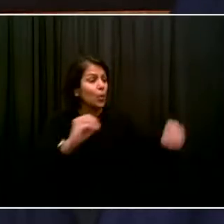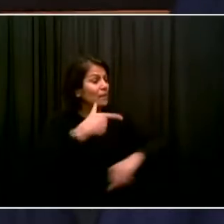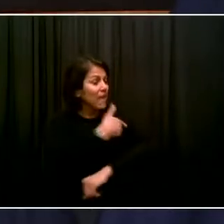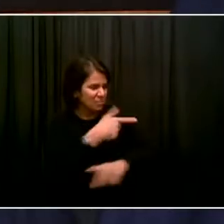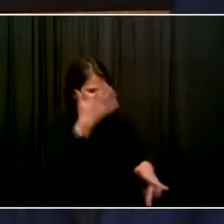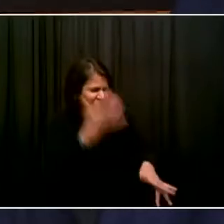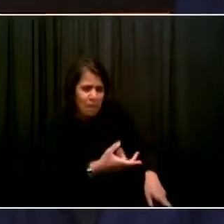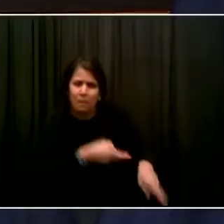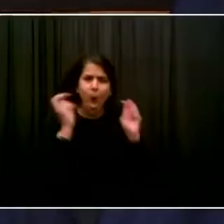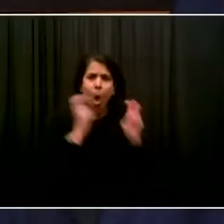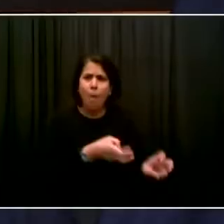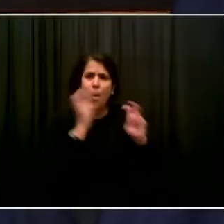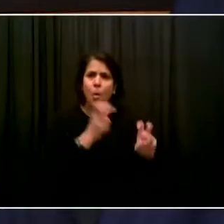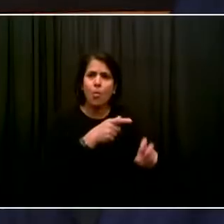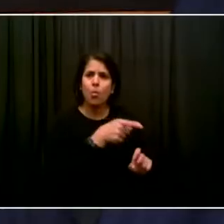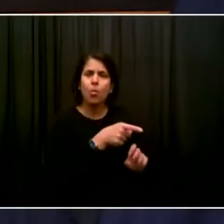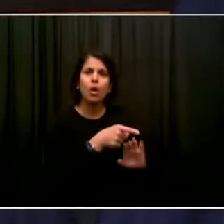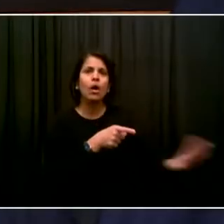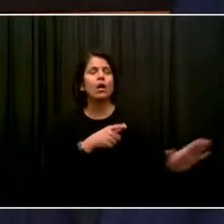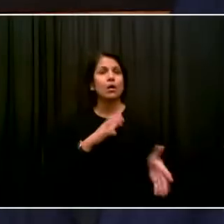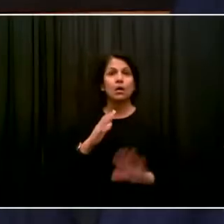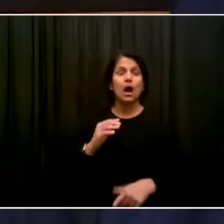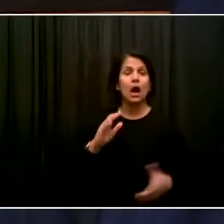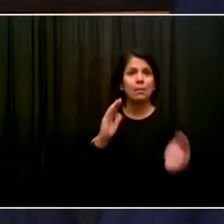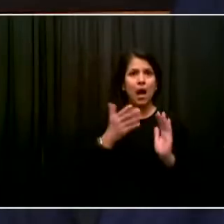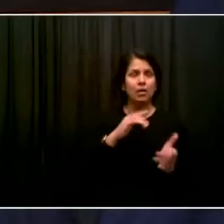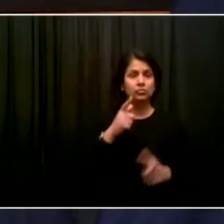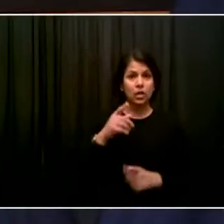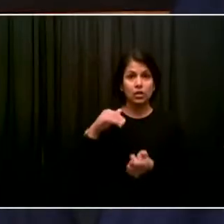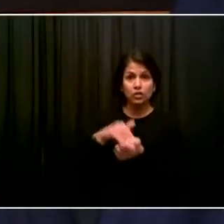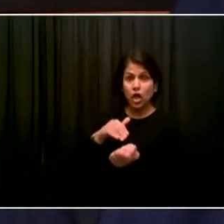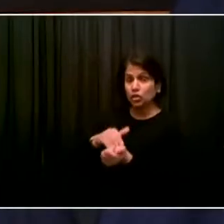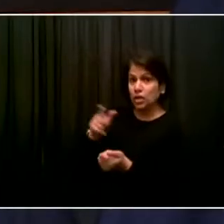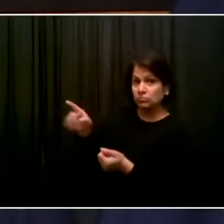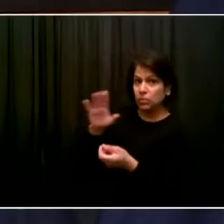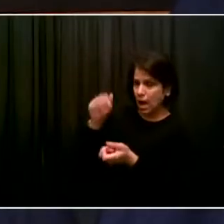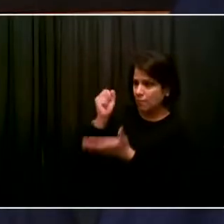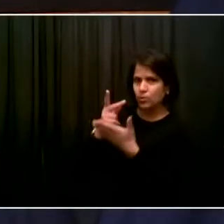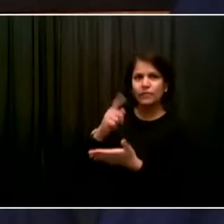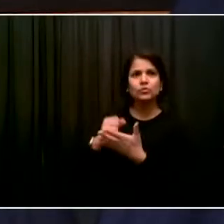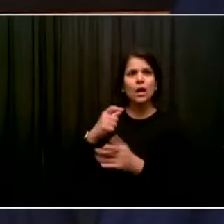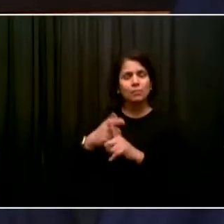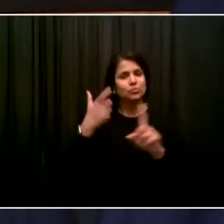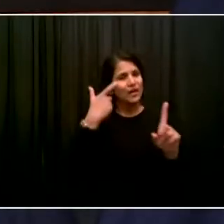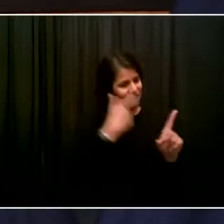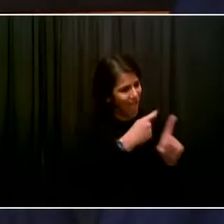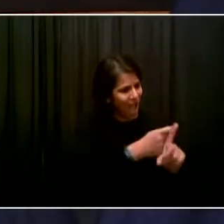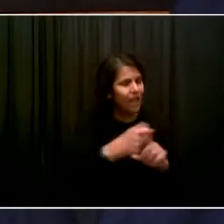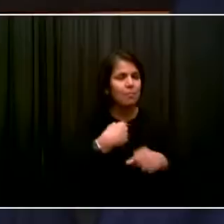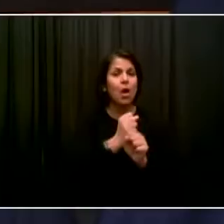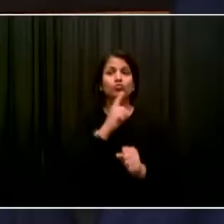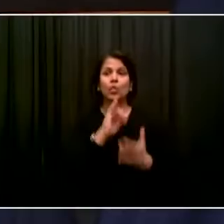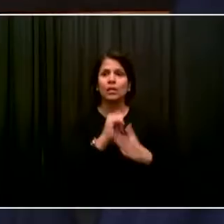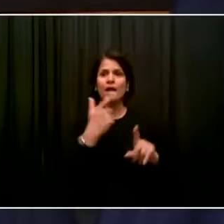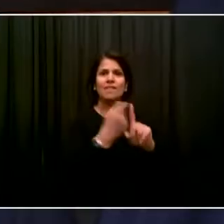WE NEED TO ZOOM IN AND GIVE